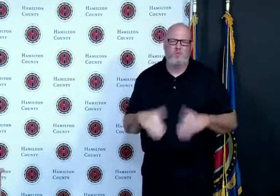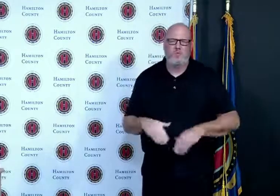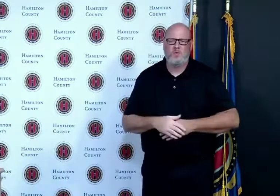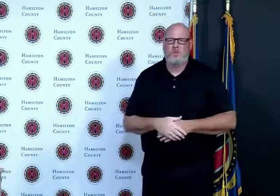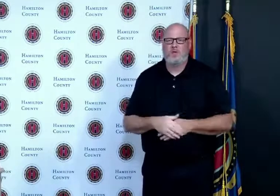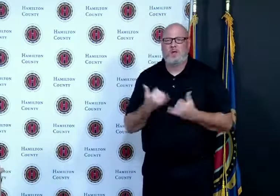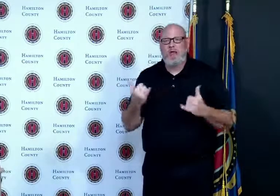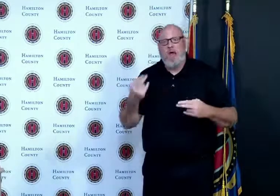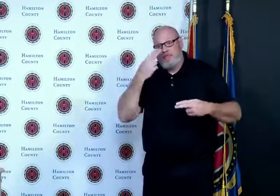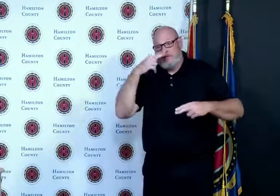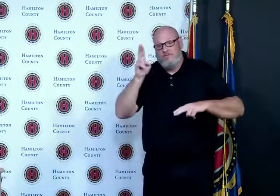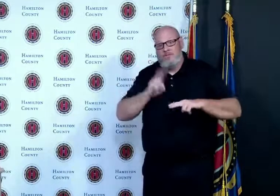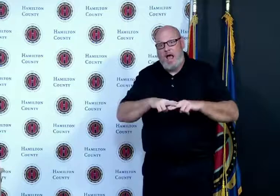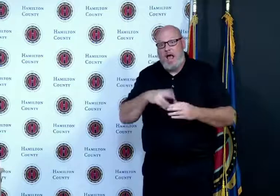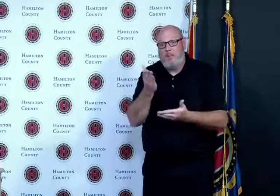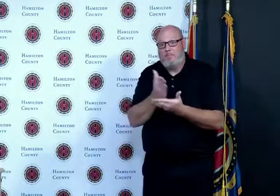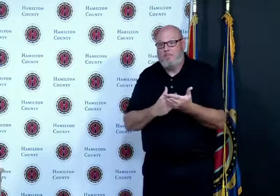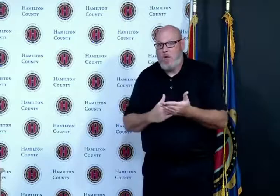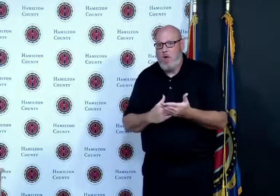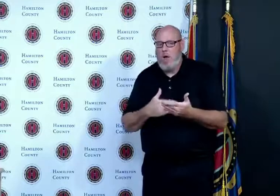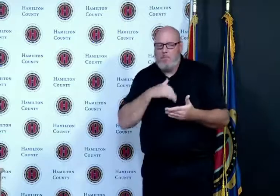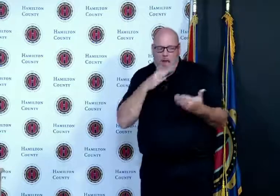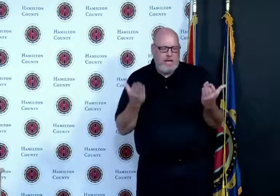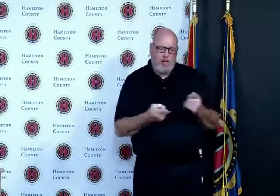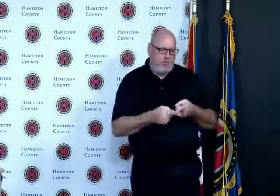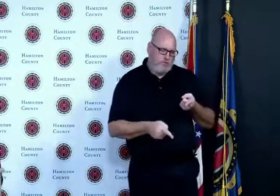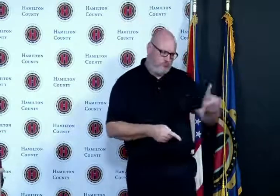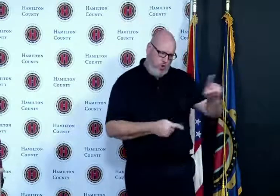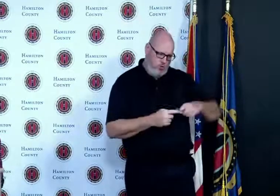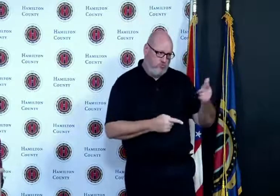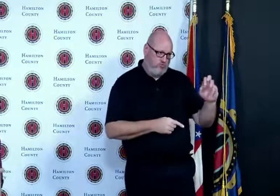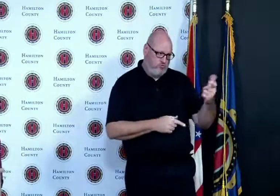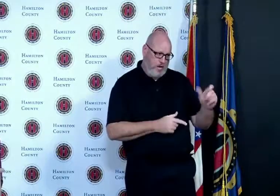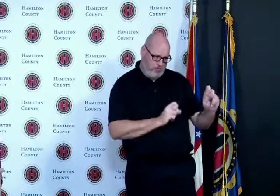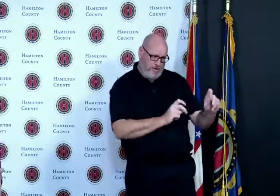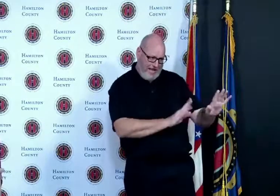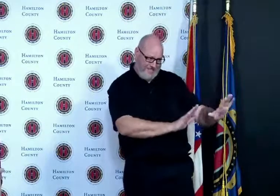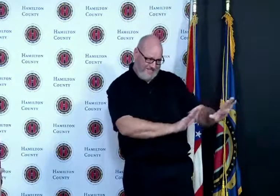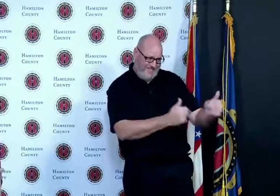to Greg we're going to hear some stories I know right we're gonna hear some stories of people